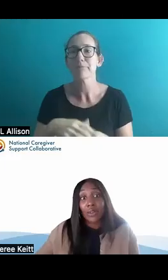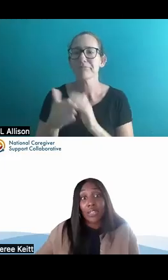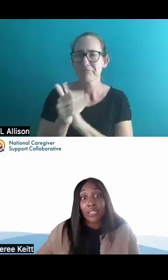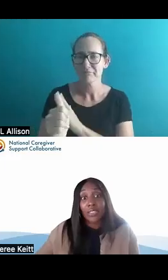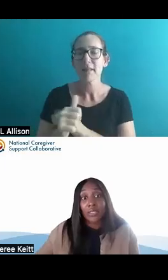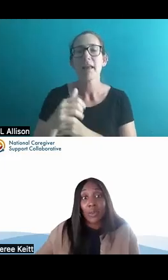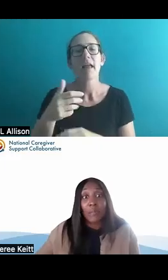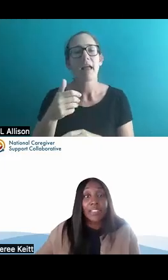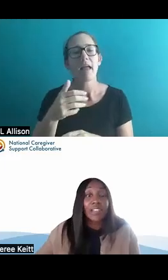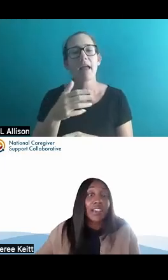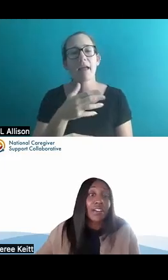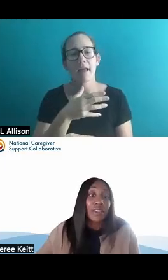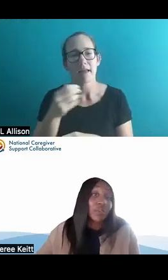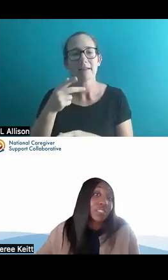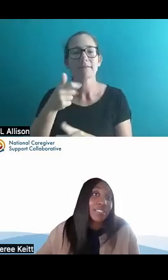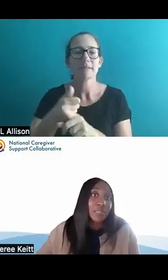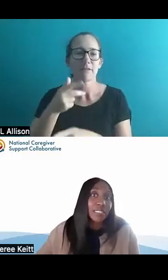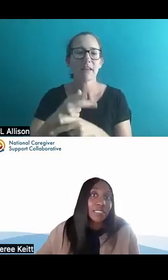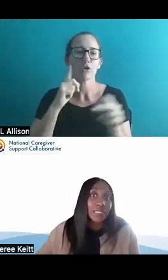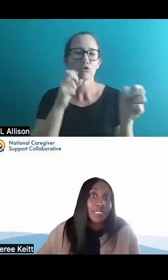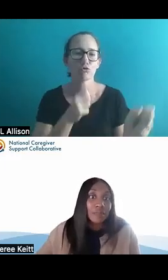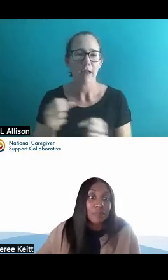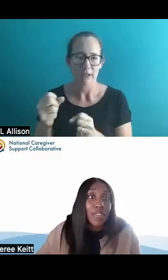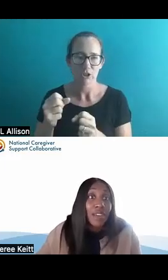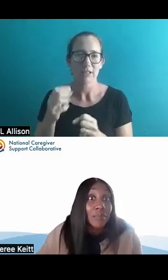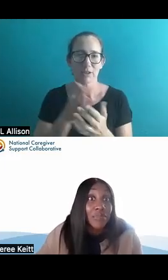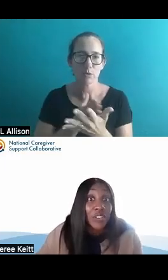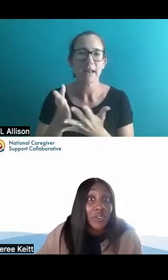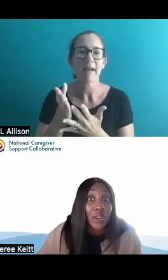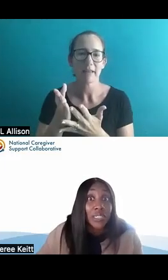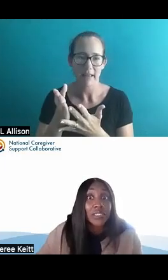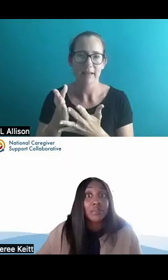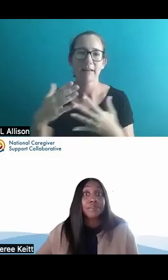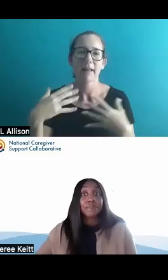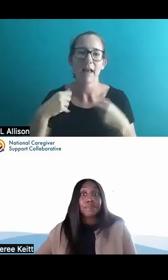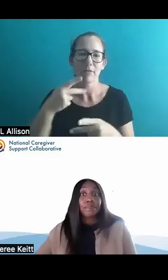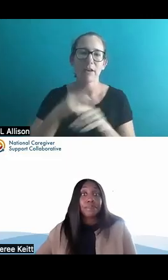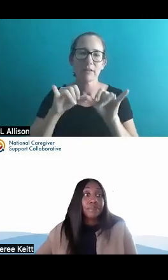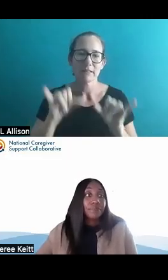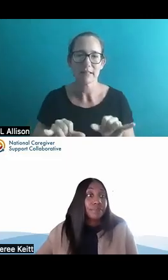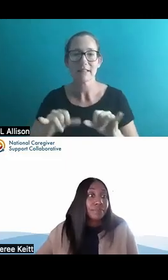health care system while managing caregiving responsibilities. Thank you for that question.